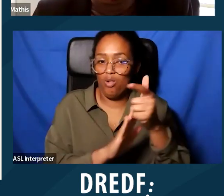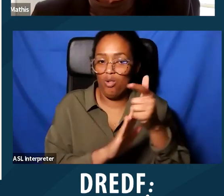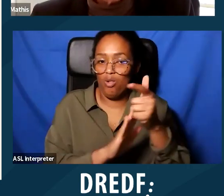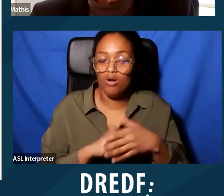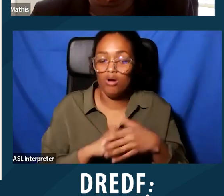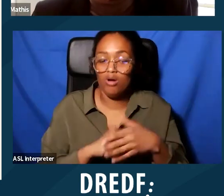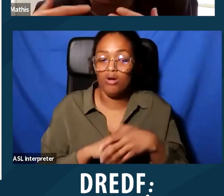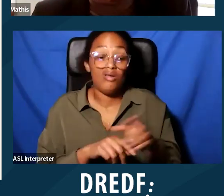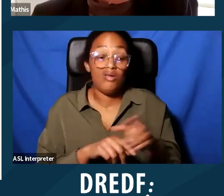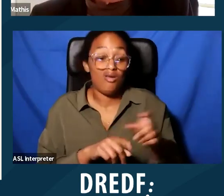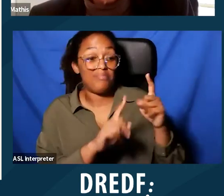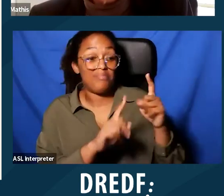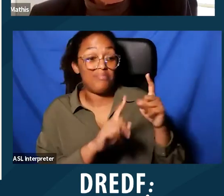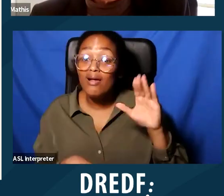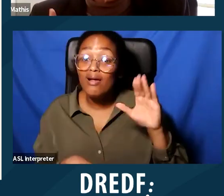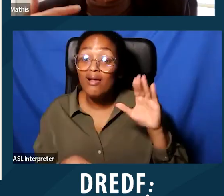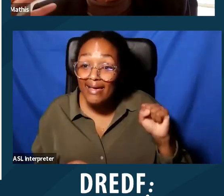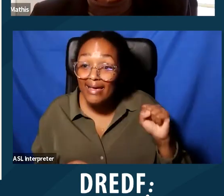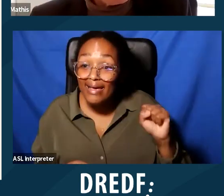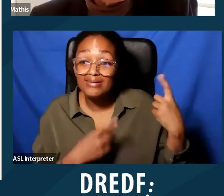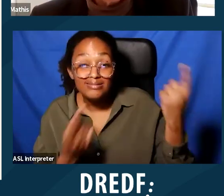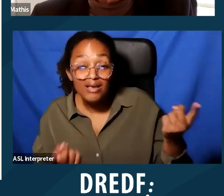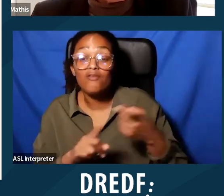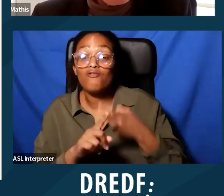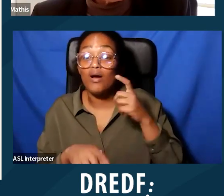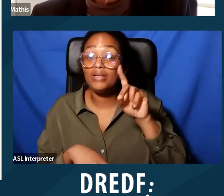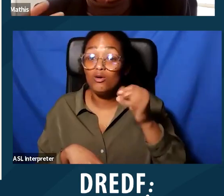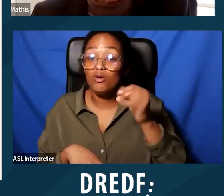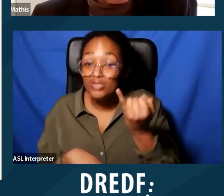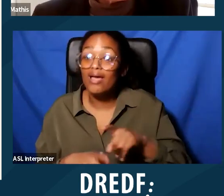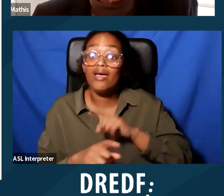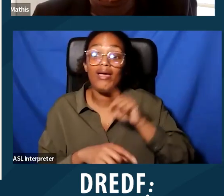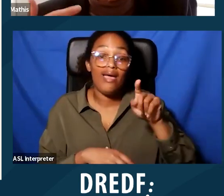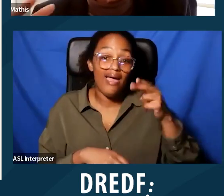Again, this is based on years of case law and guidance from agencies,